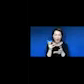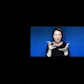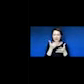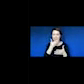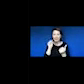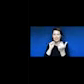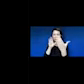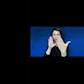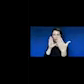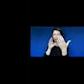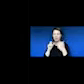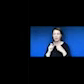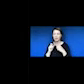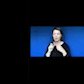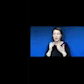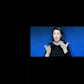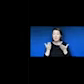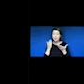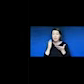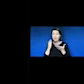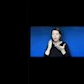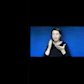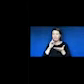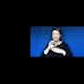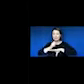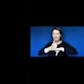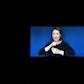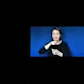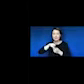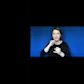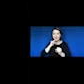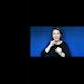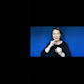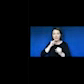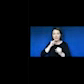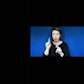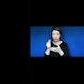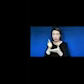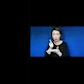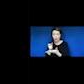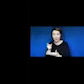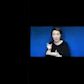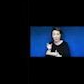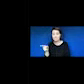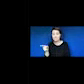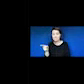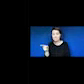responses from that potential employee, and this particular employer that I will take